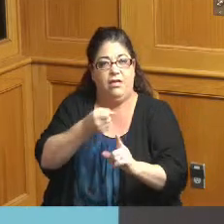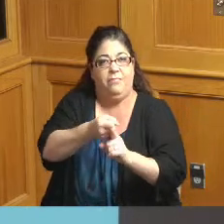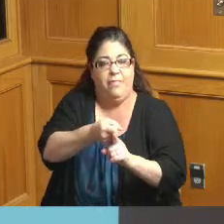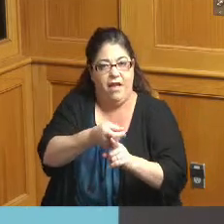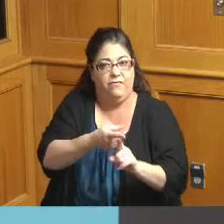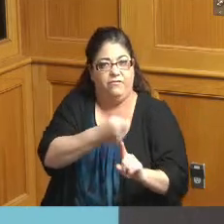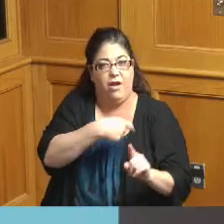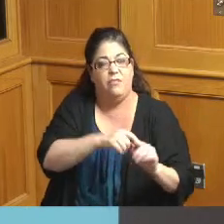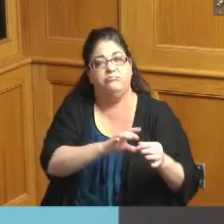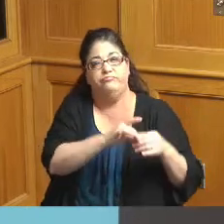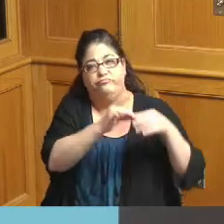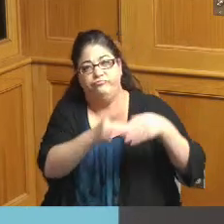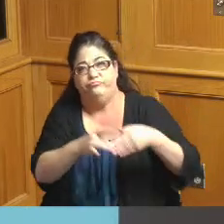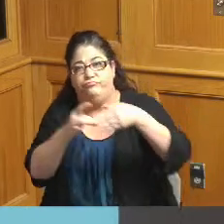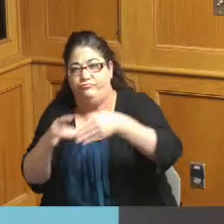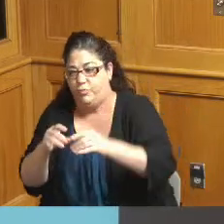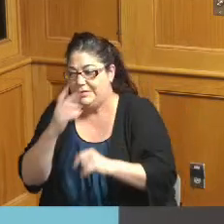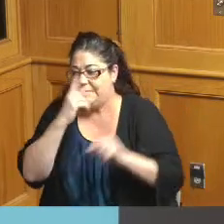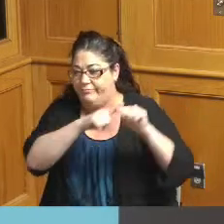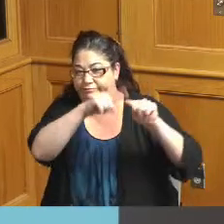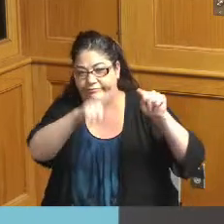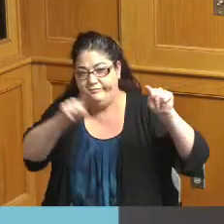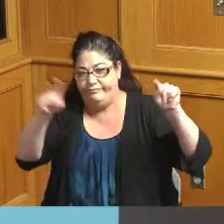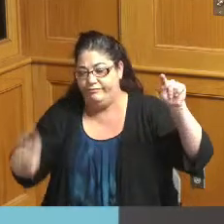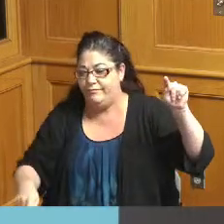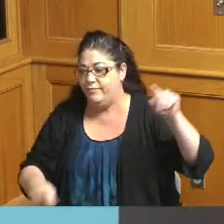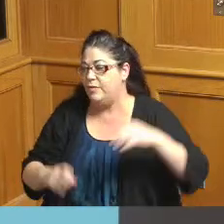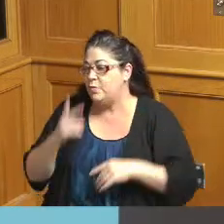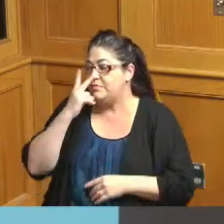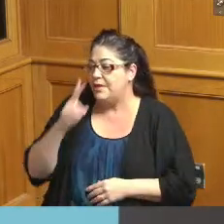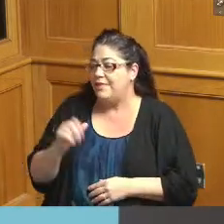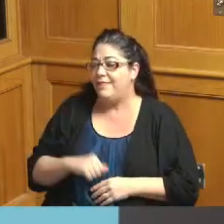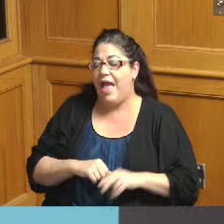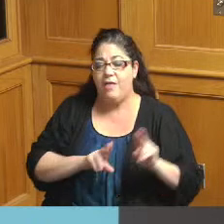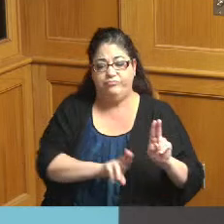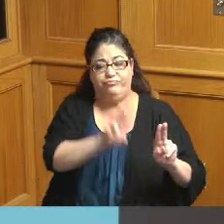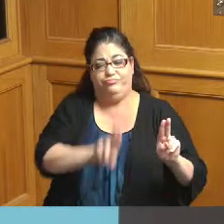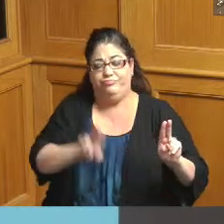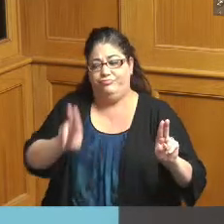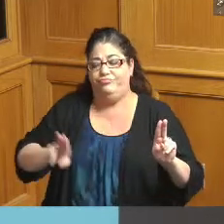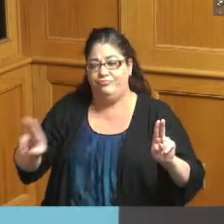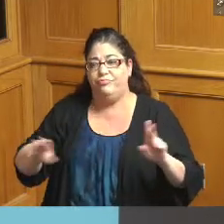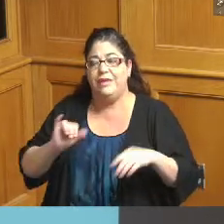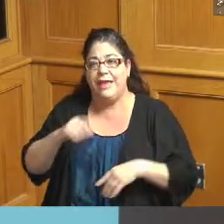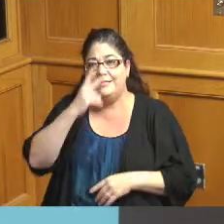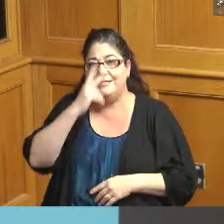so on the chart you're seeing the bar graph is Representative of Youth committed to the